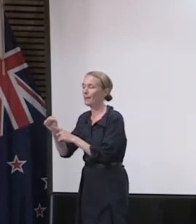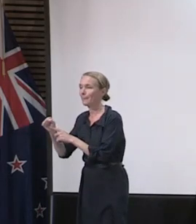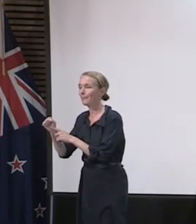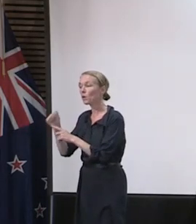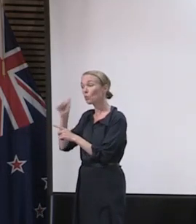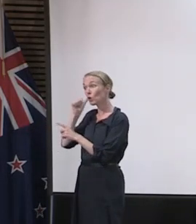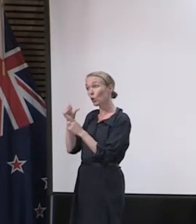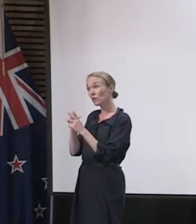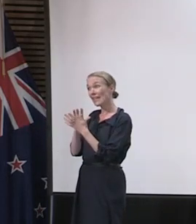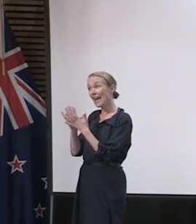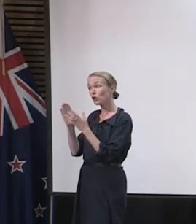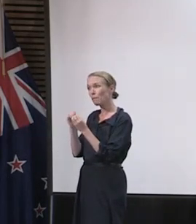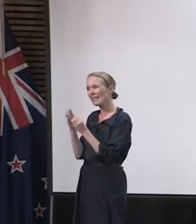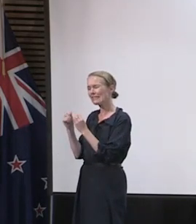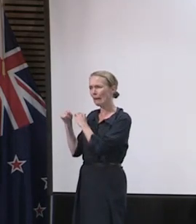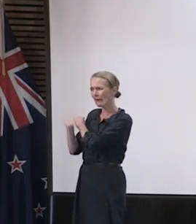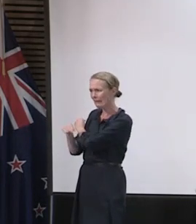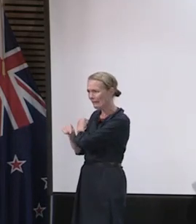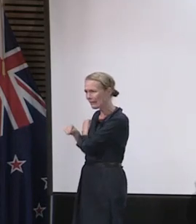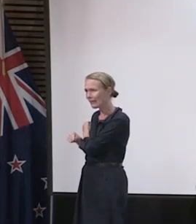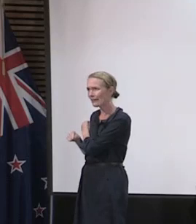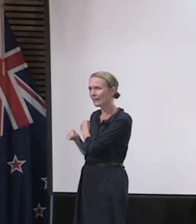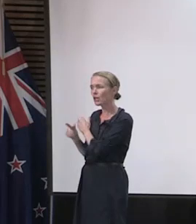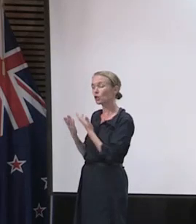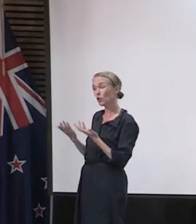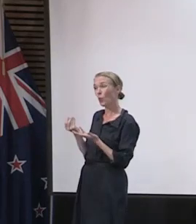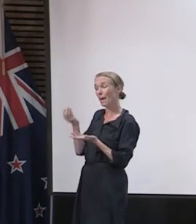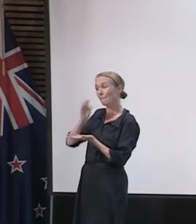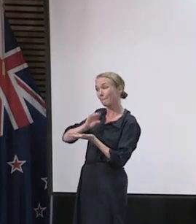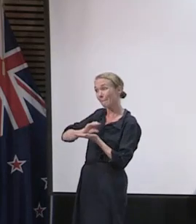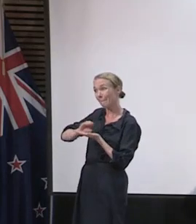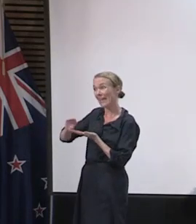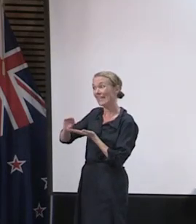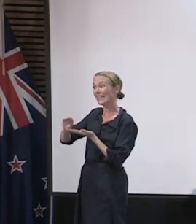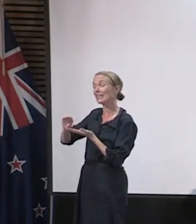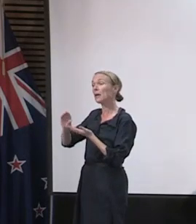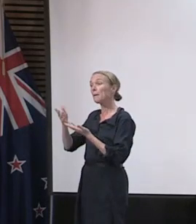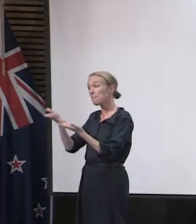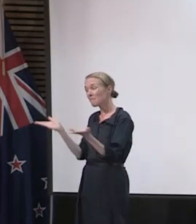needed to be able to fix the facilities in which services were provided, and support and